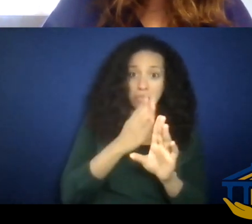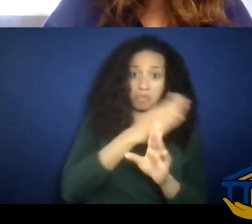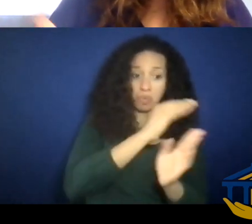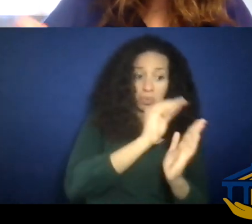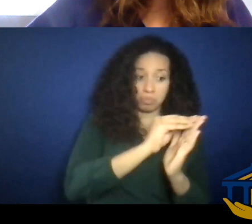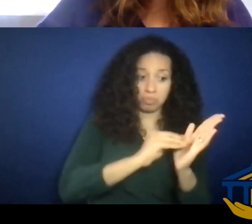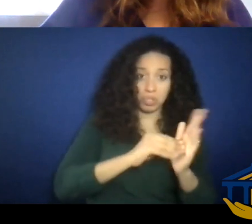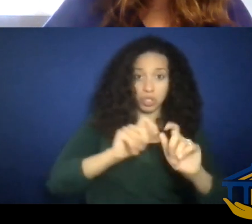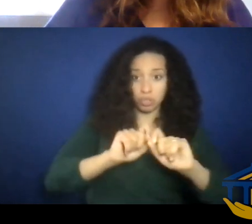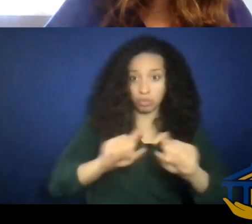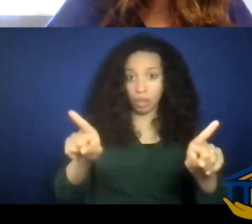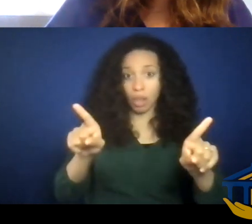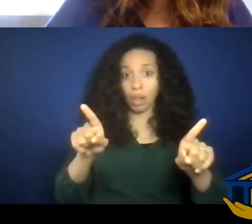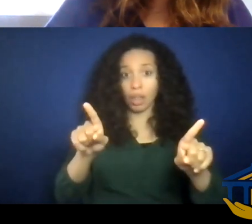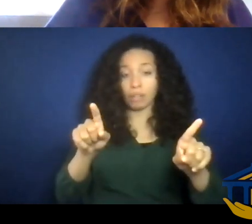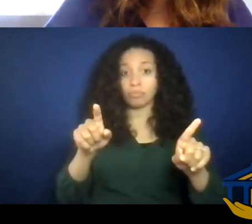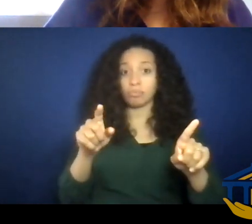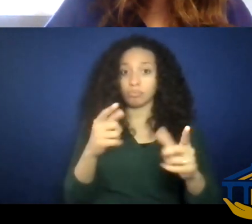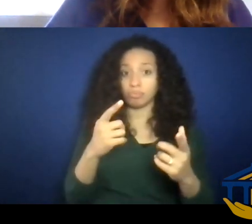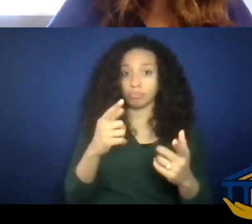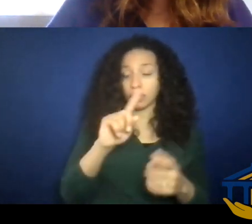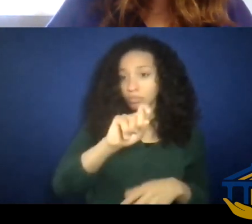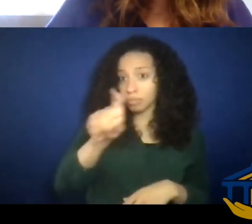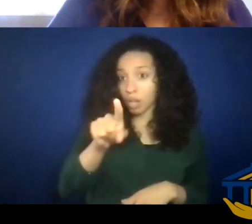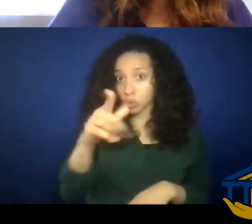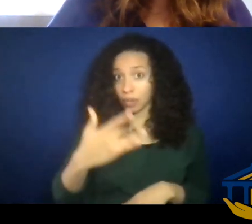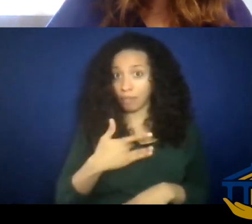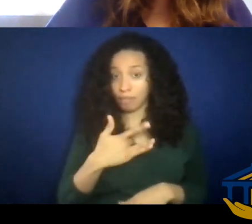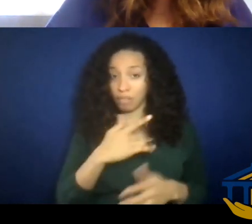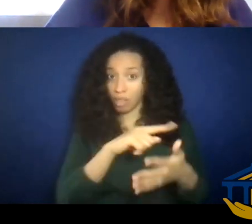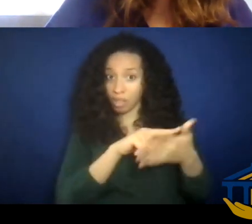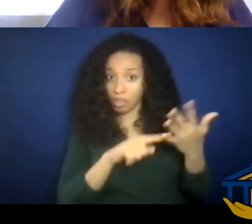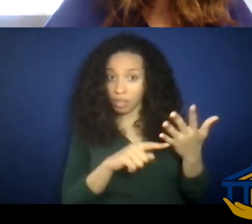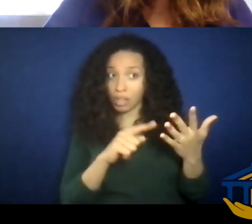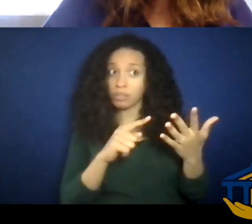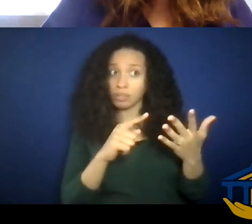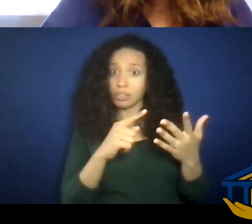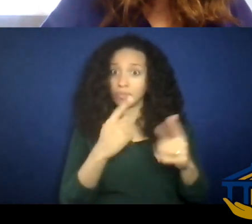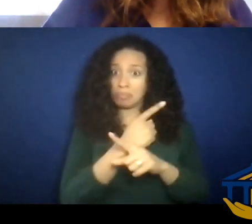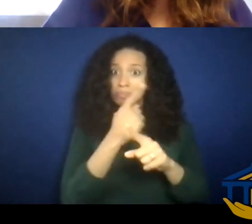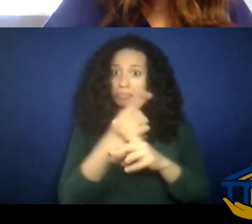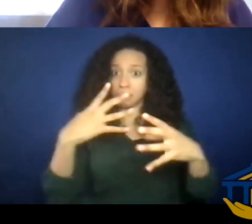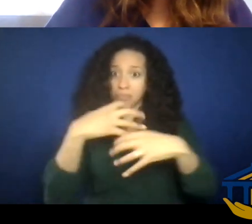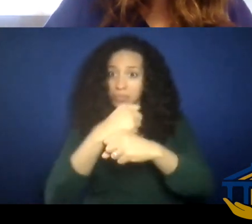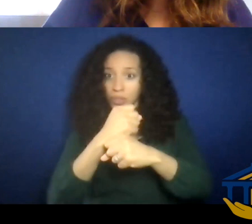“do we feel this is an accurate reflection of our meeting?” Don't be afraid to ask